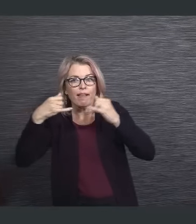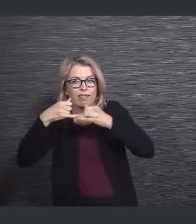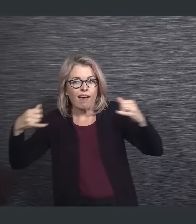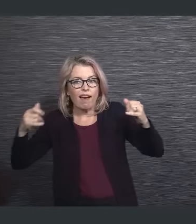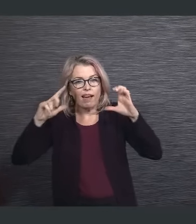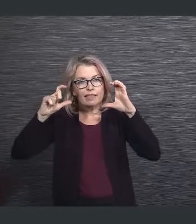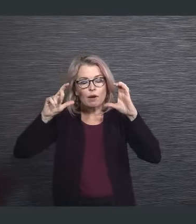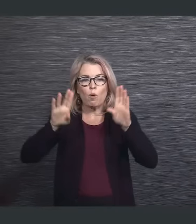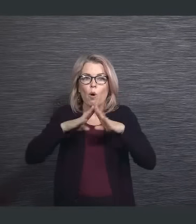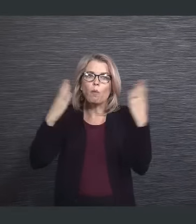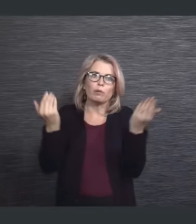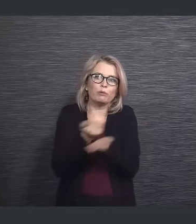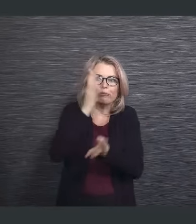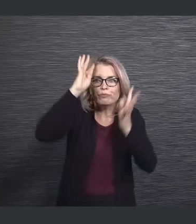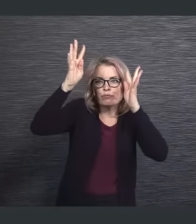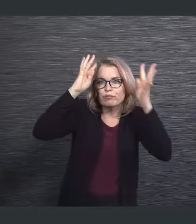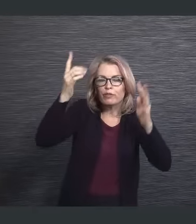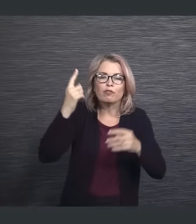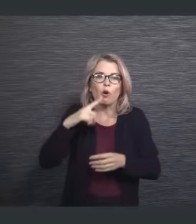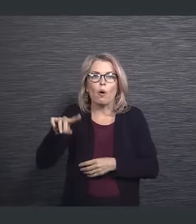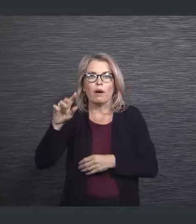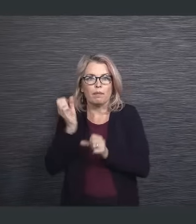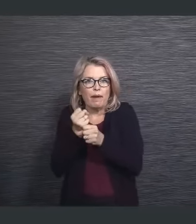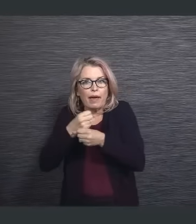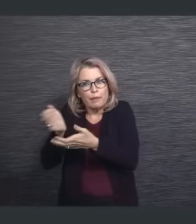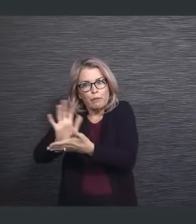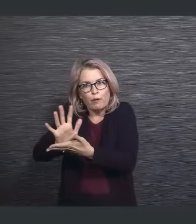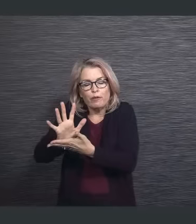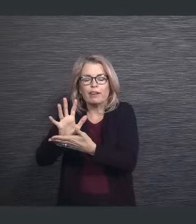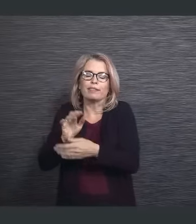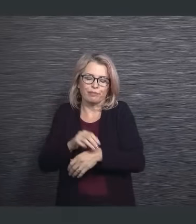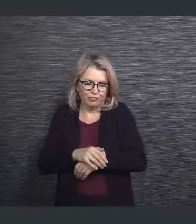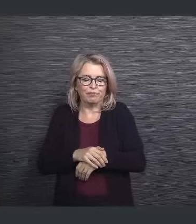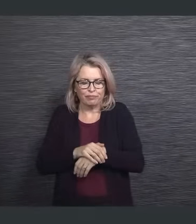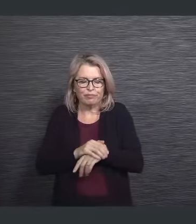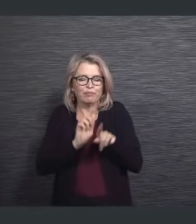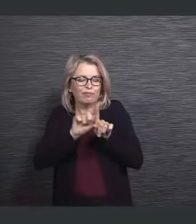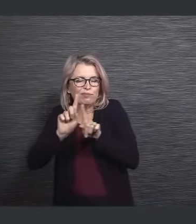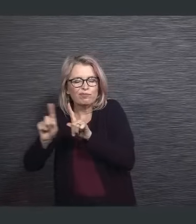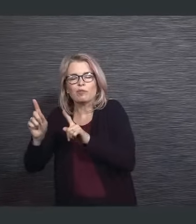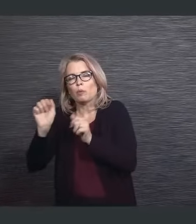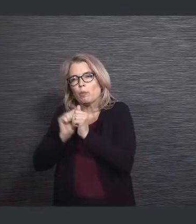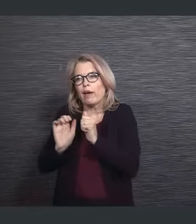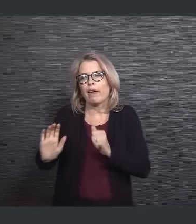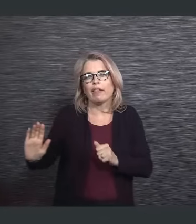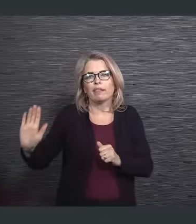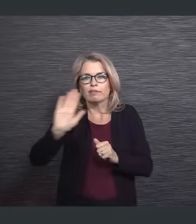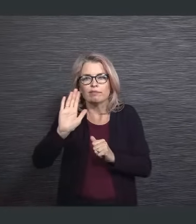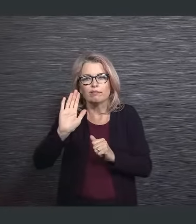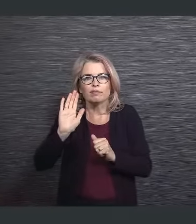in studio, live production and filmmaking settings, with its versatile remote control.